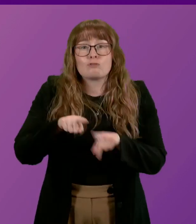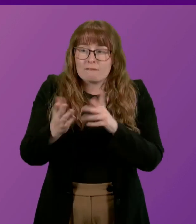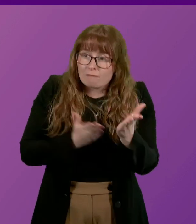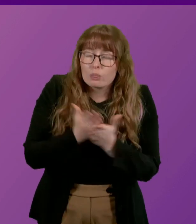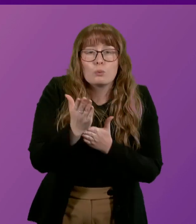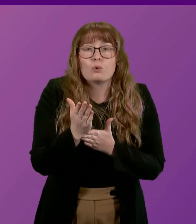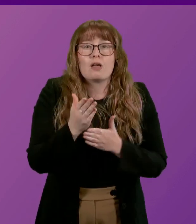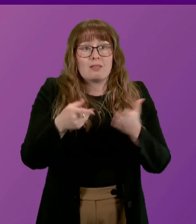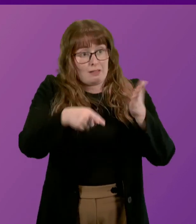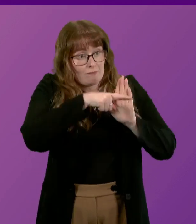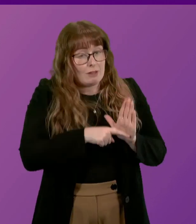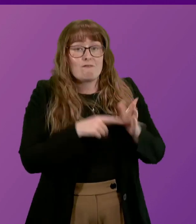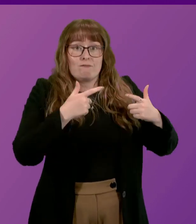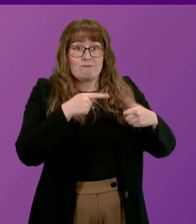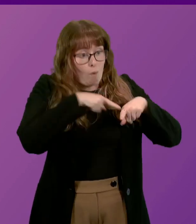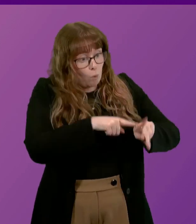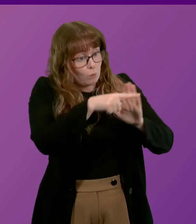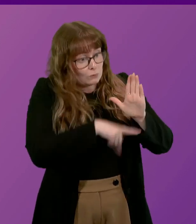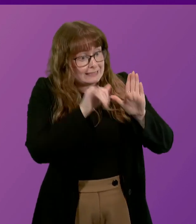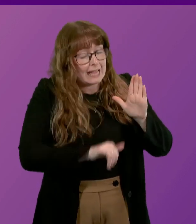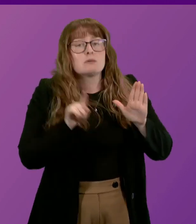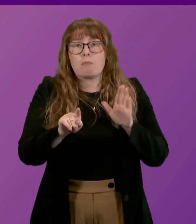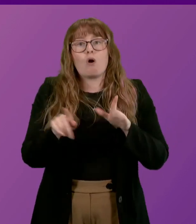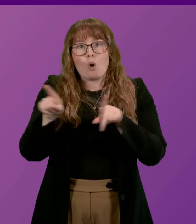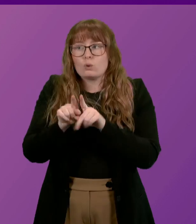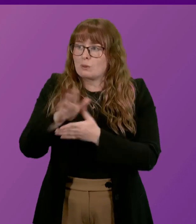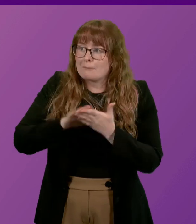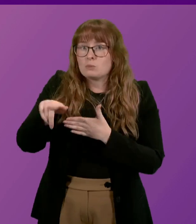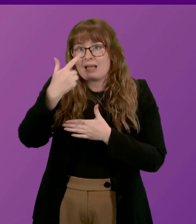act provisions so that the Government can continue to both operate within the law—as